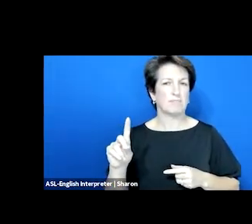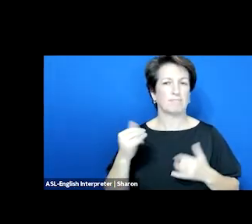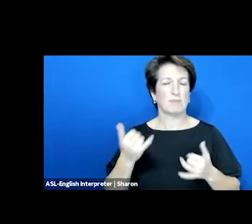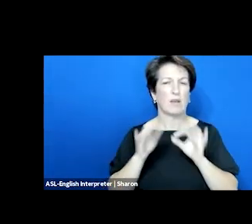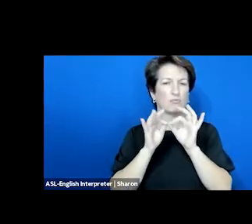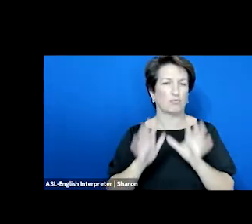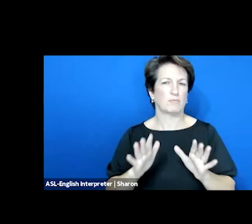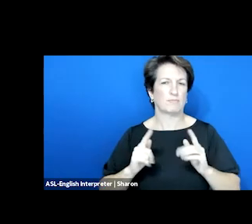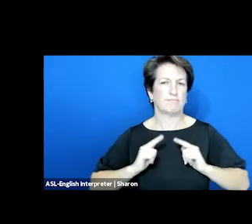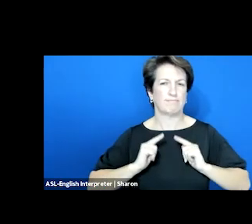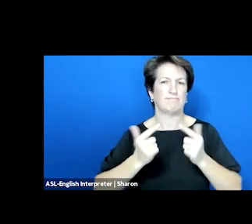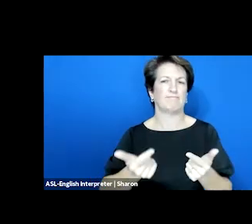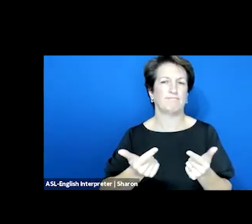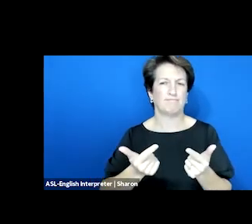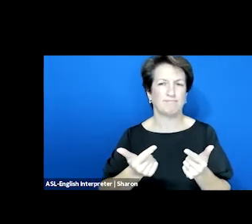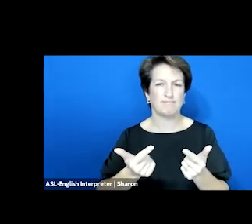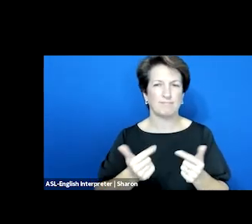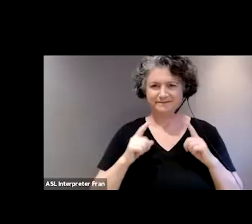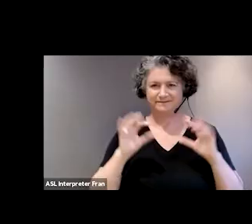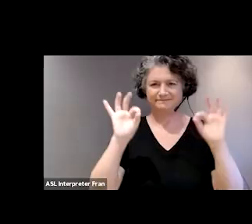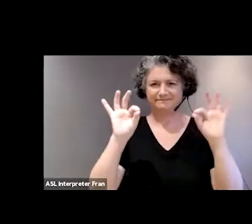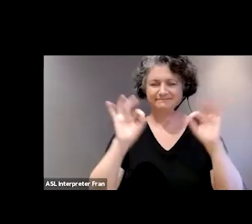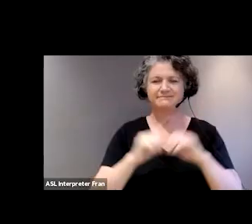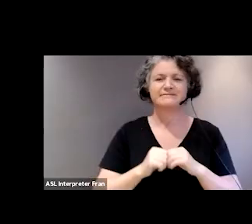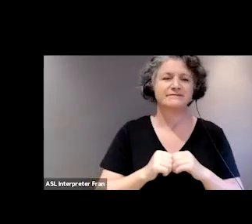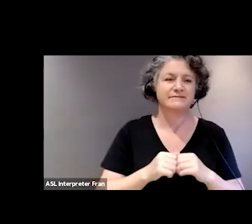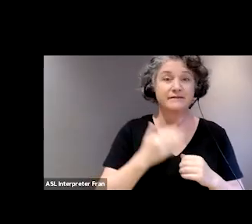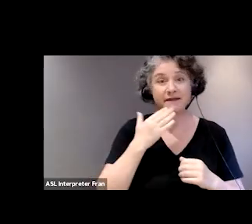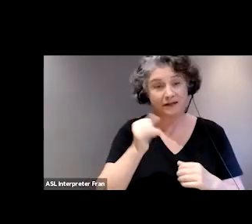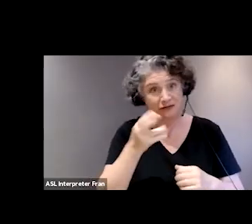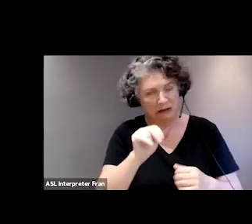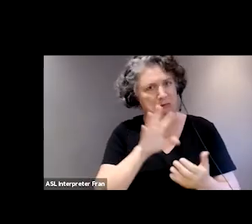So that is just a brief